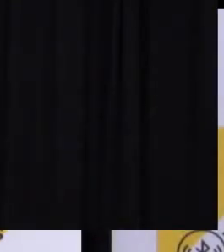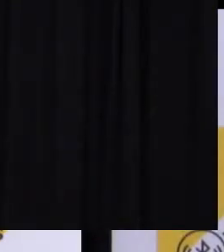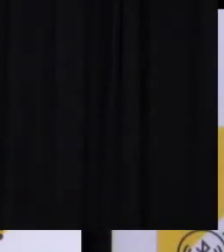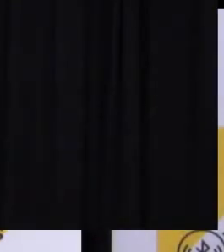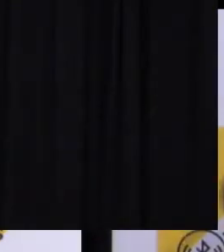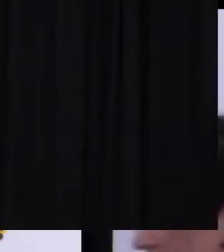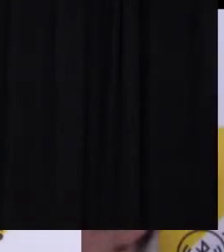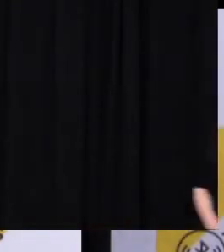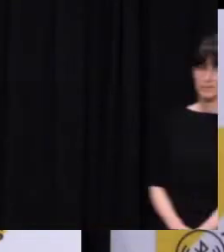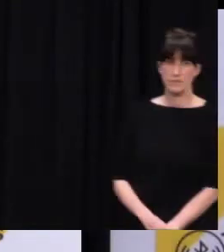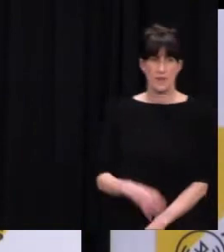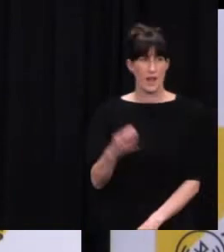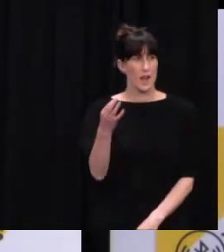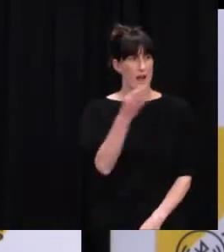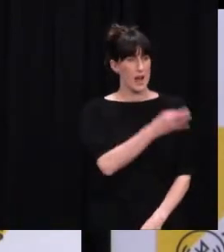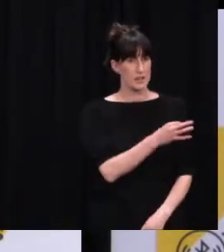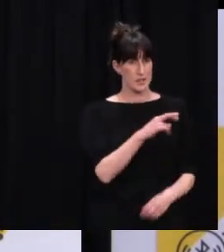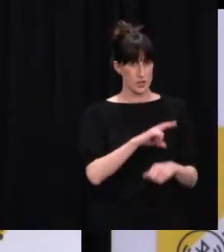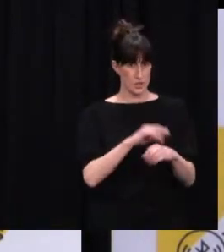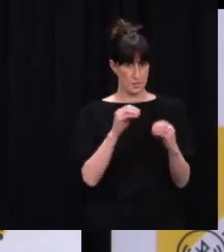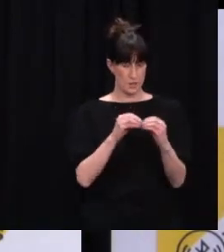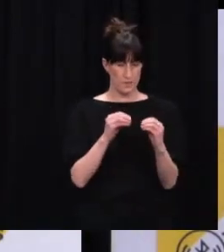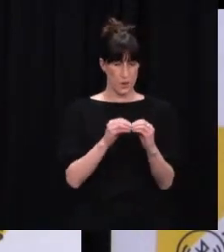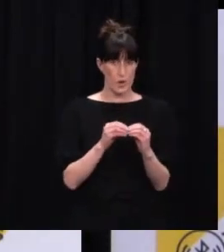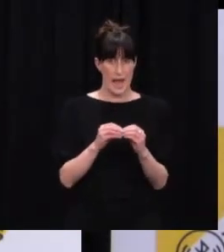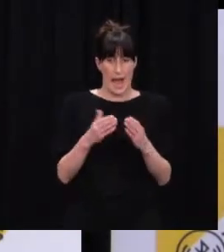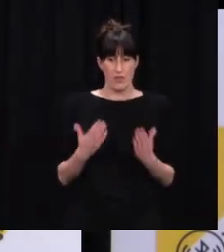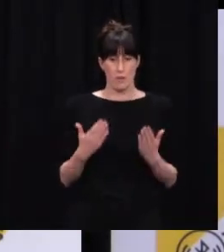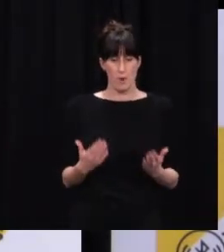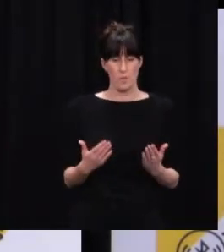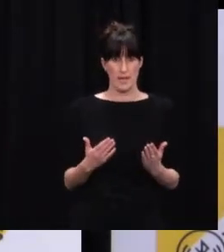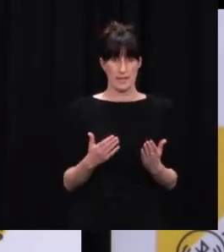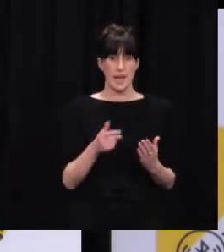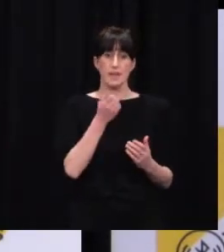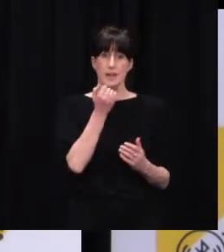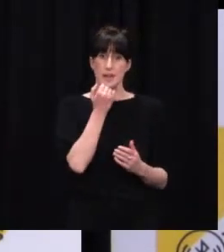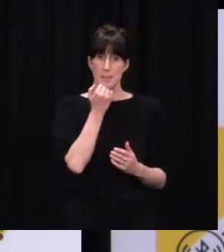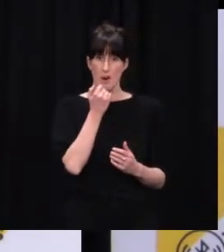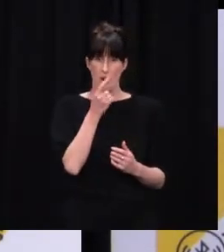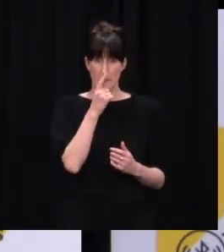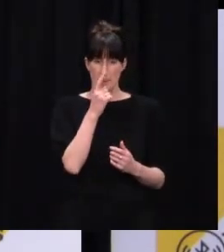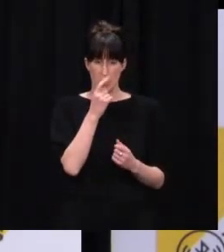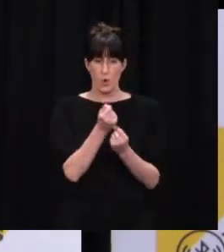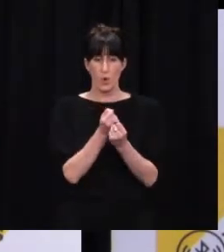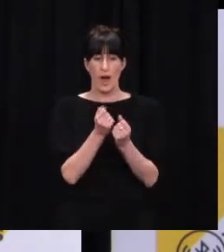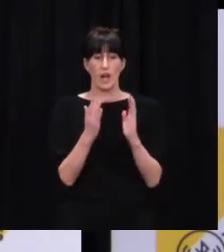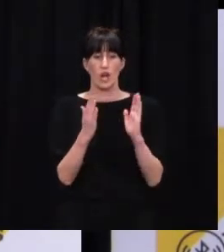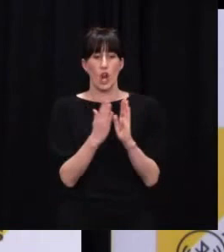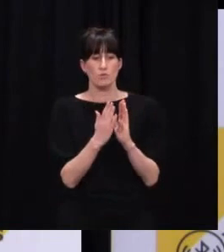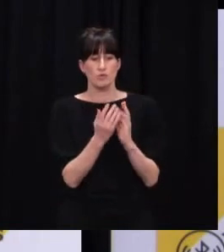main factors, Prime Minister.